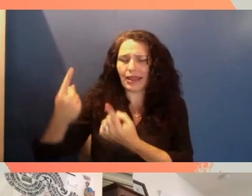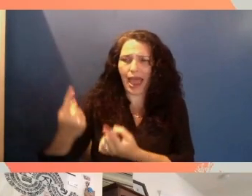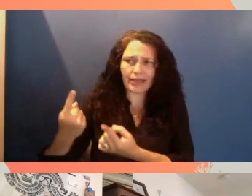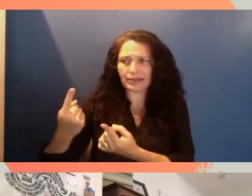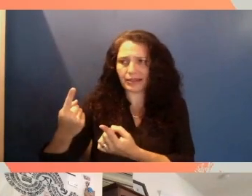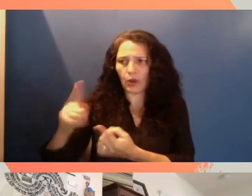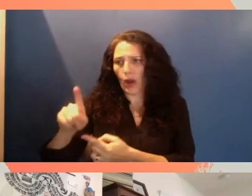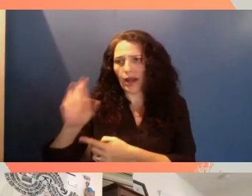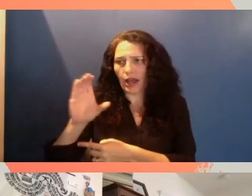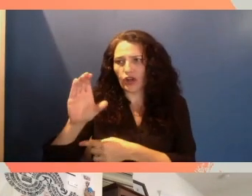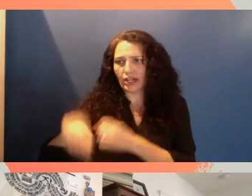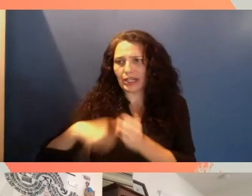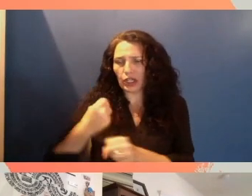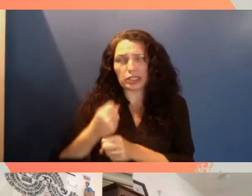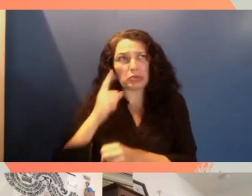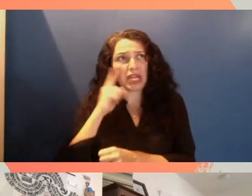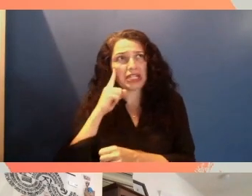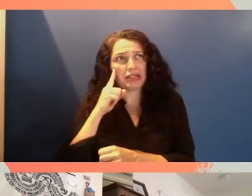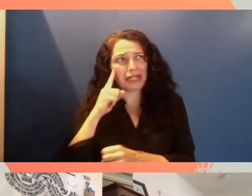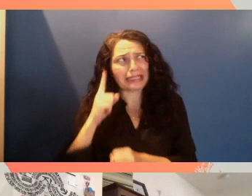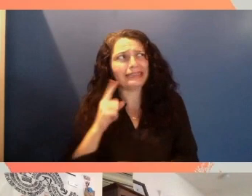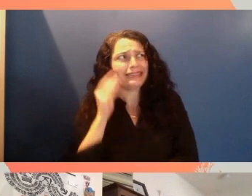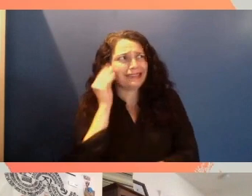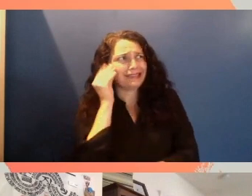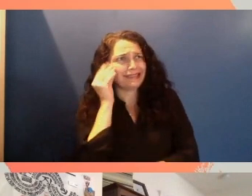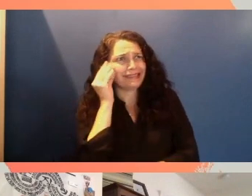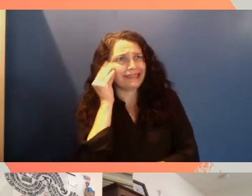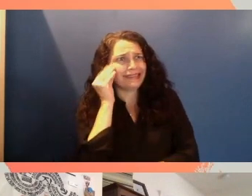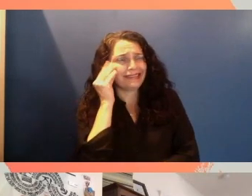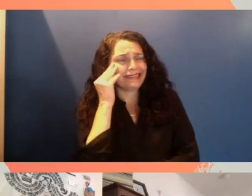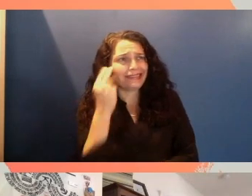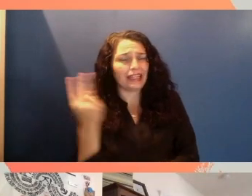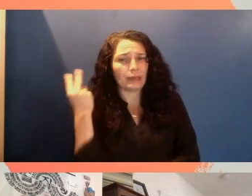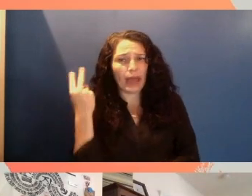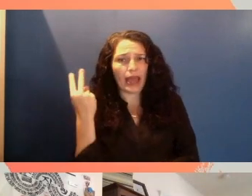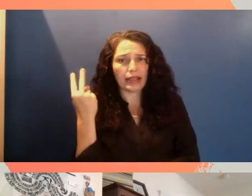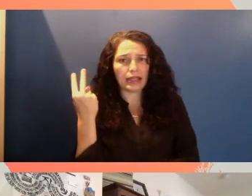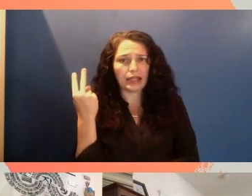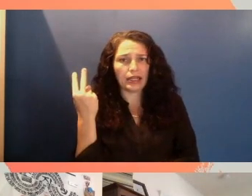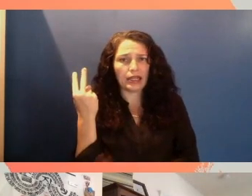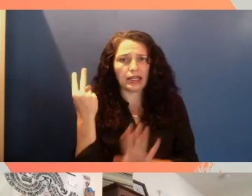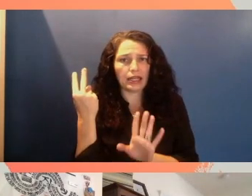we had to push ourselves to actually think about those moments, not in the body of a white man, right?